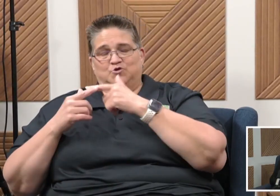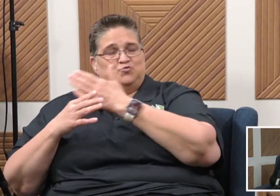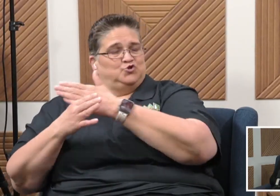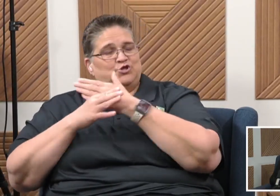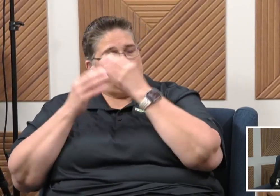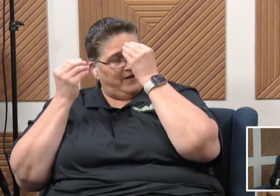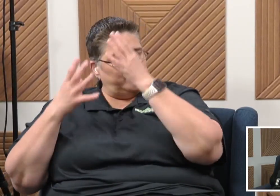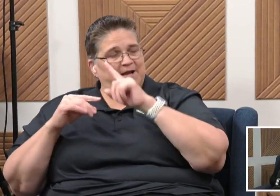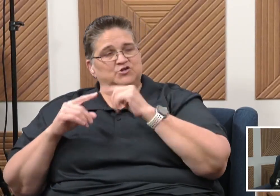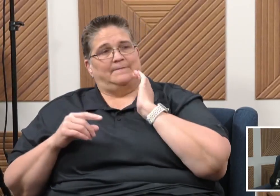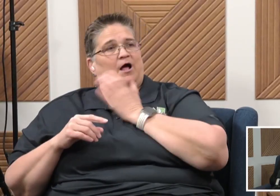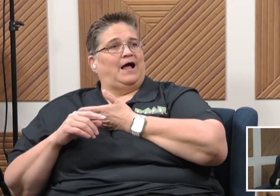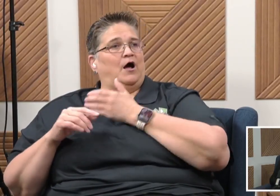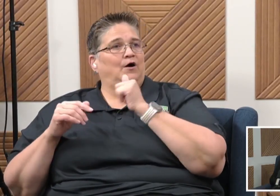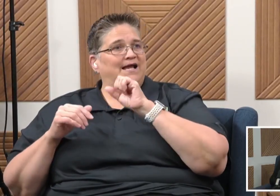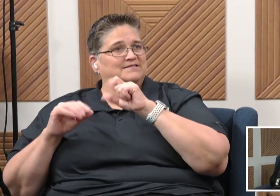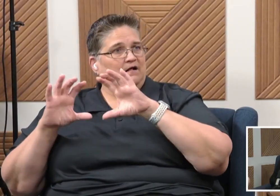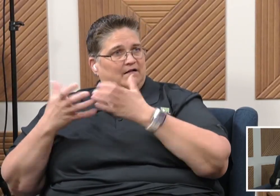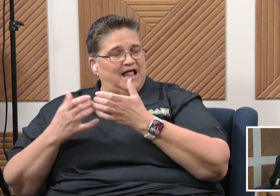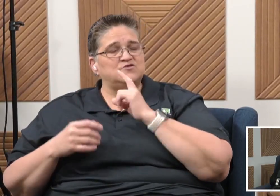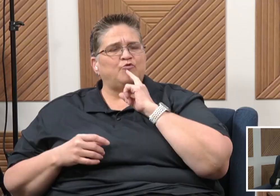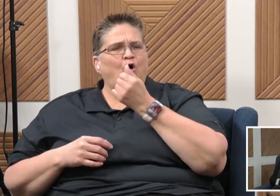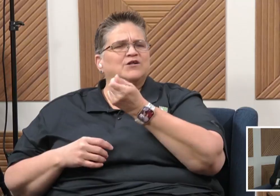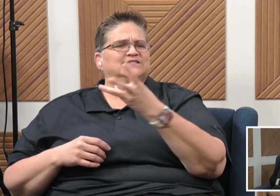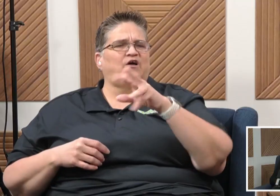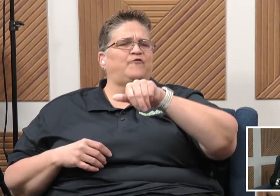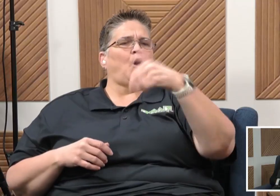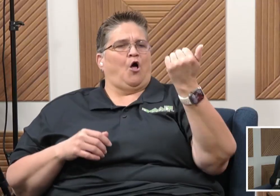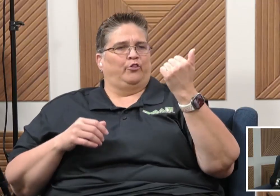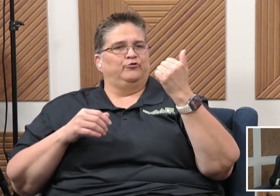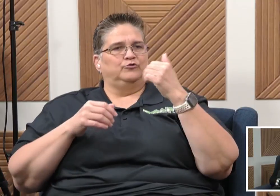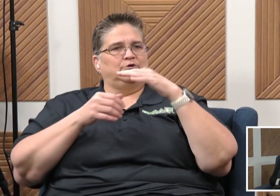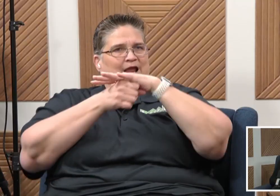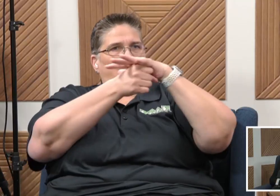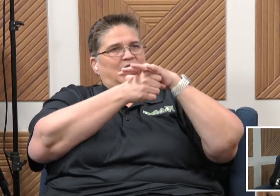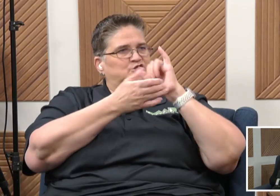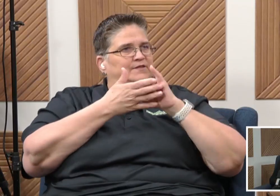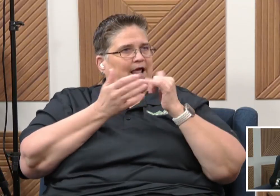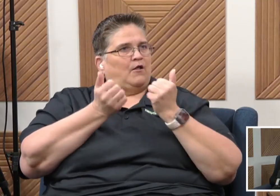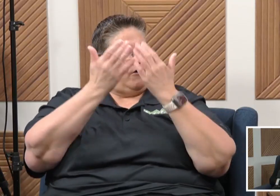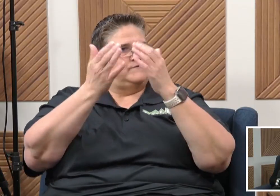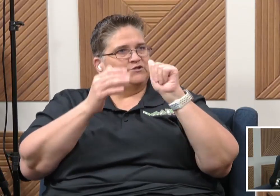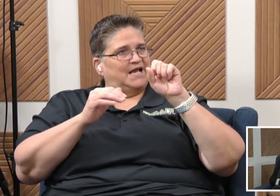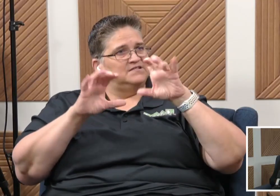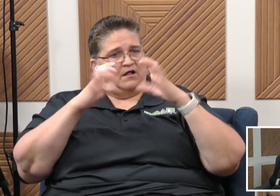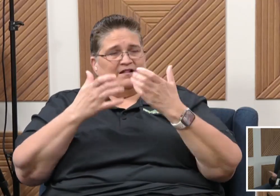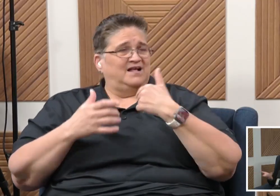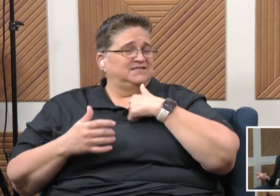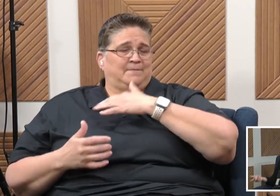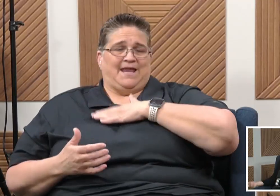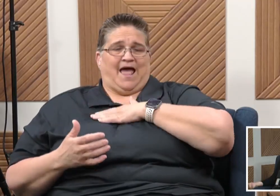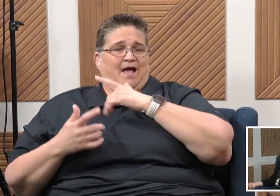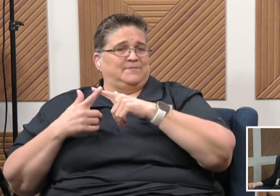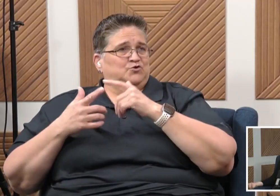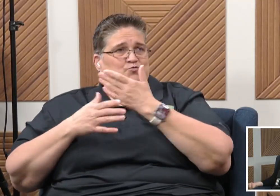I am happy to share some of that information from our ASL classes. We also have several other areas that offer classes.